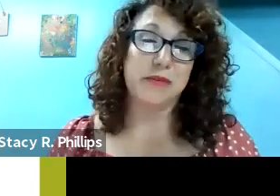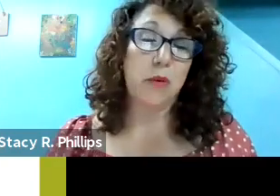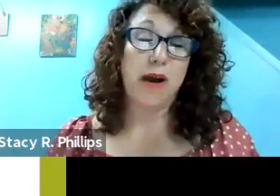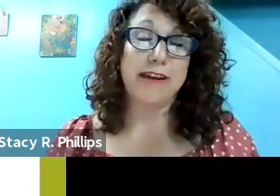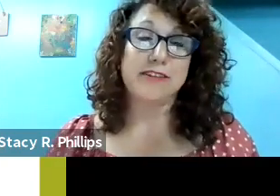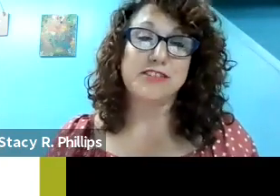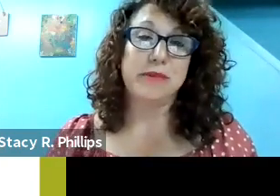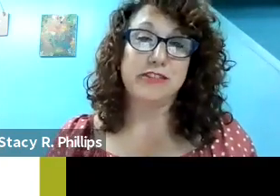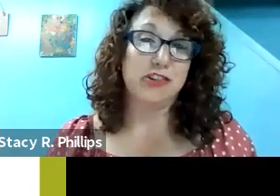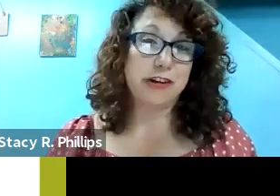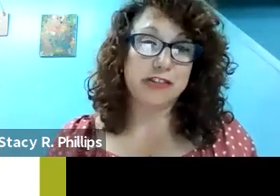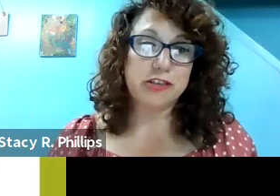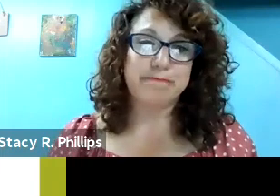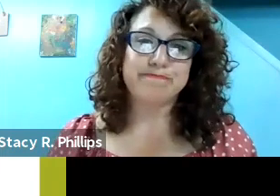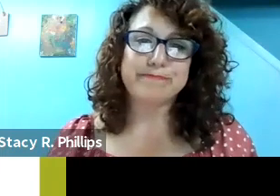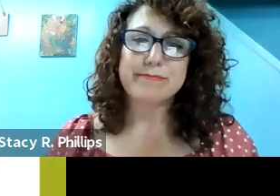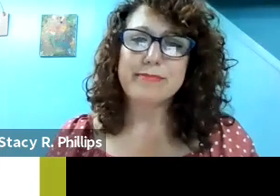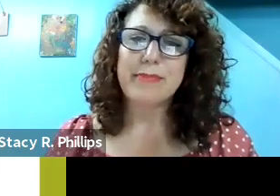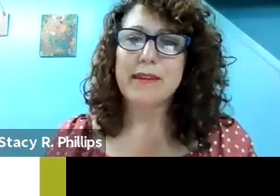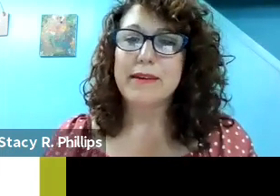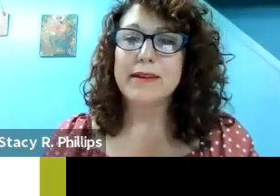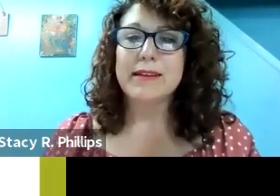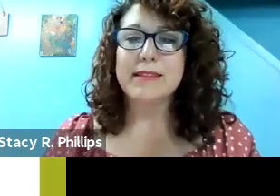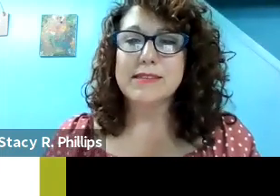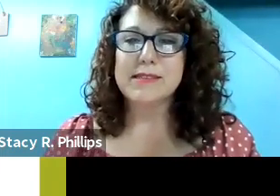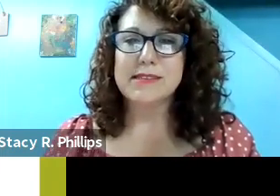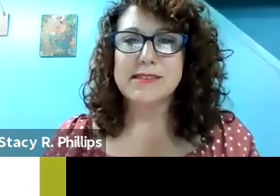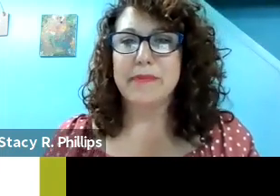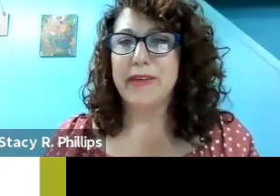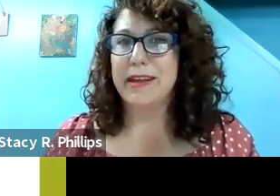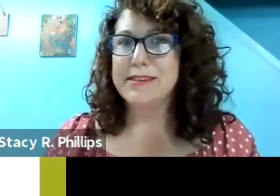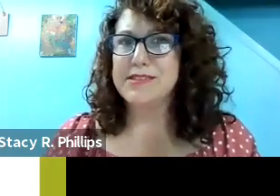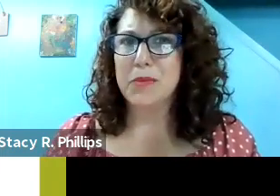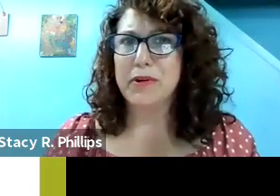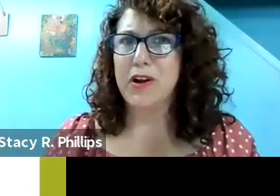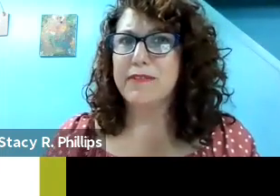does require to be charged. This is something that I saw pretty